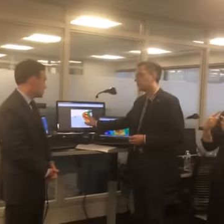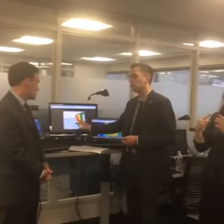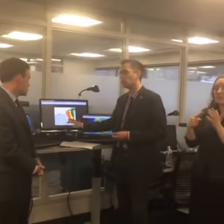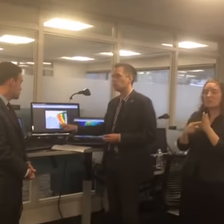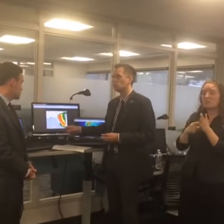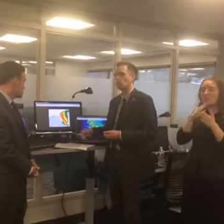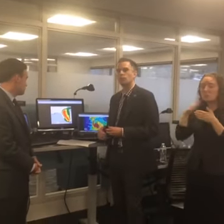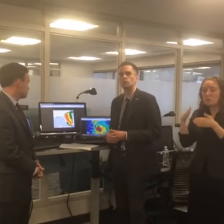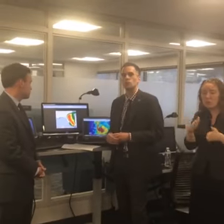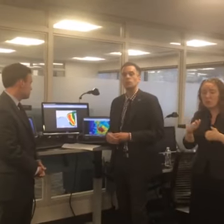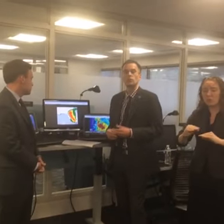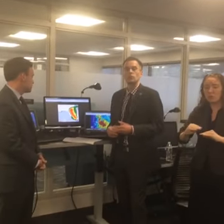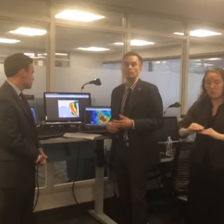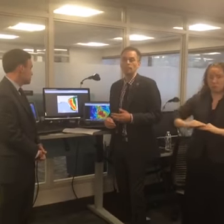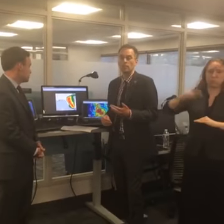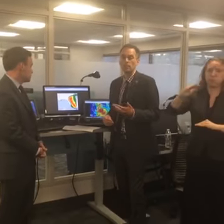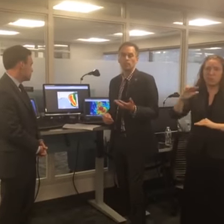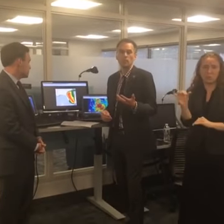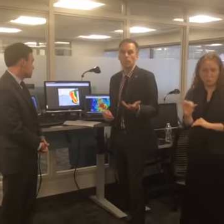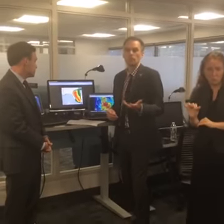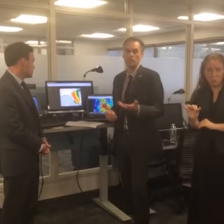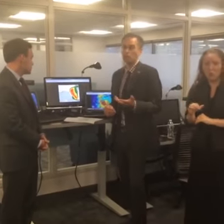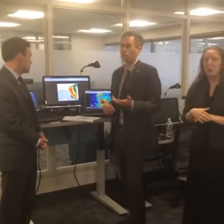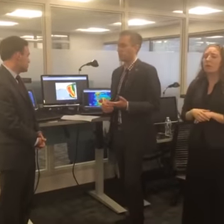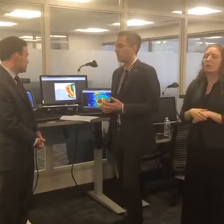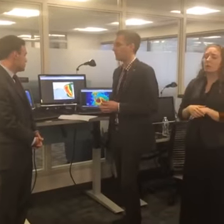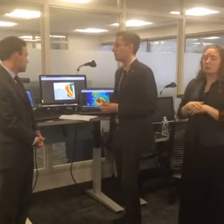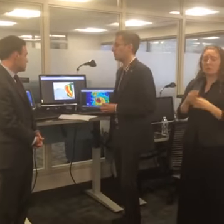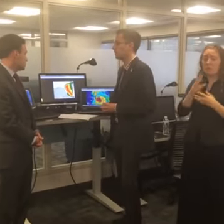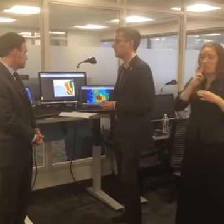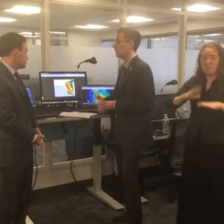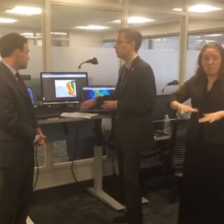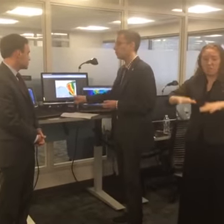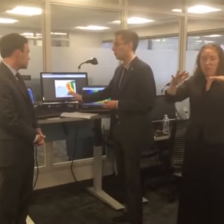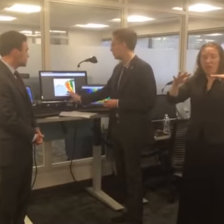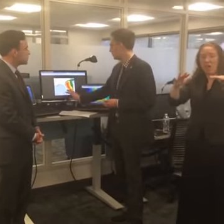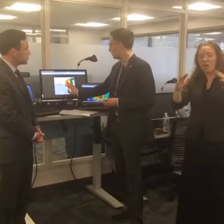and rivers, as well, so some moderate to major flooding of some of the more vulnerable rivers